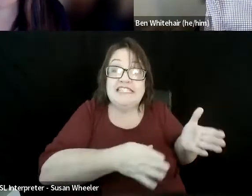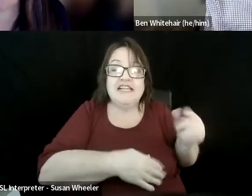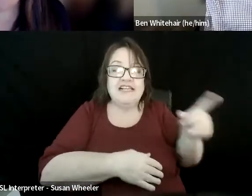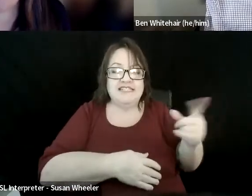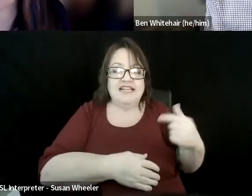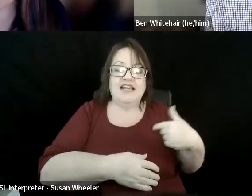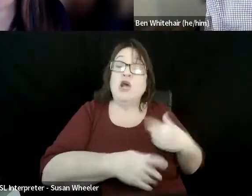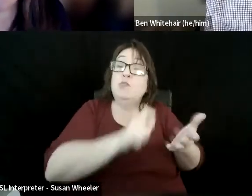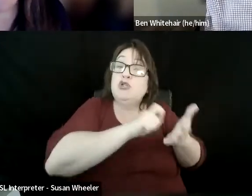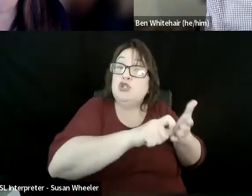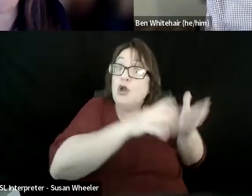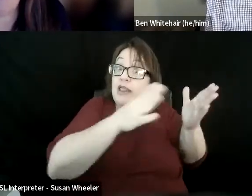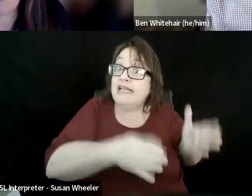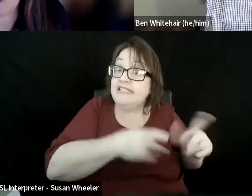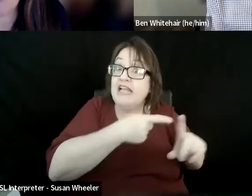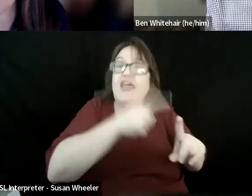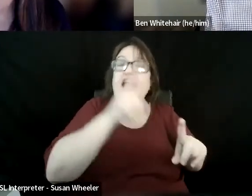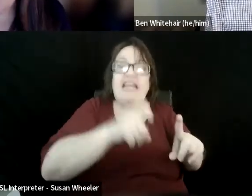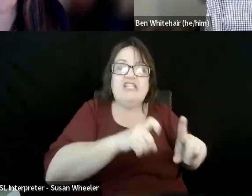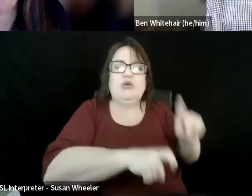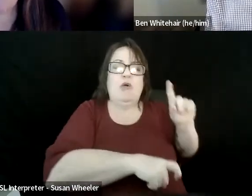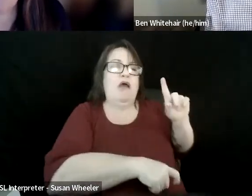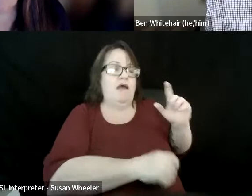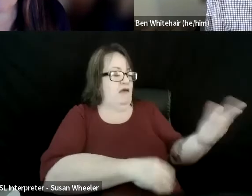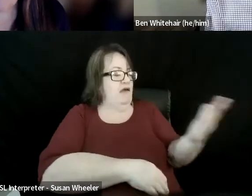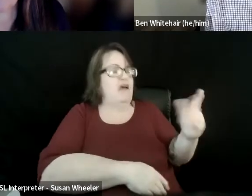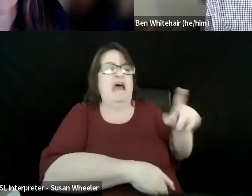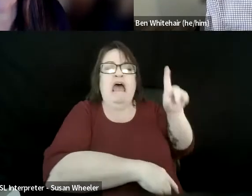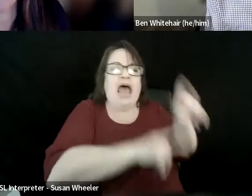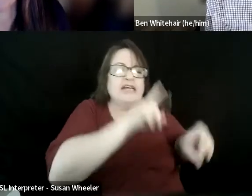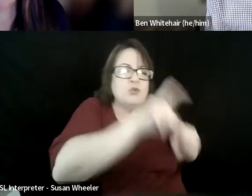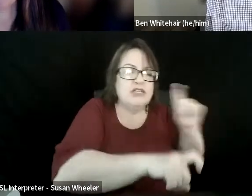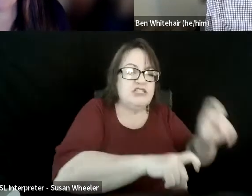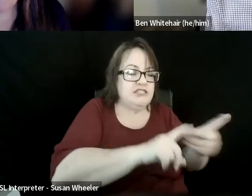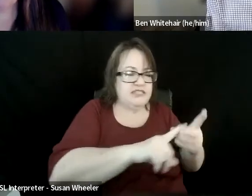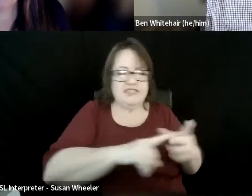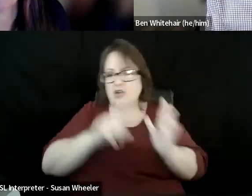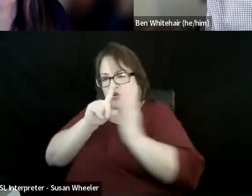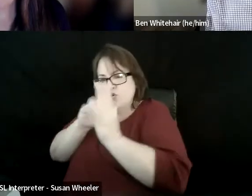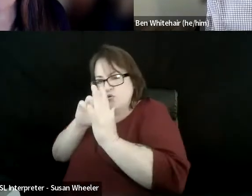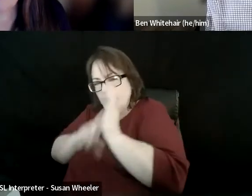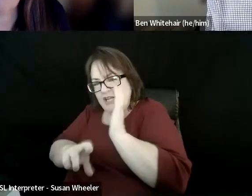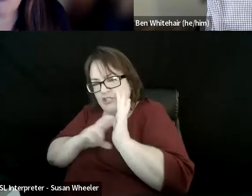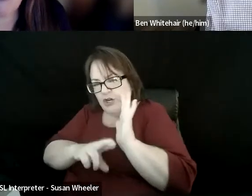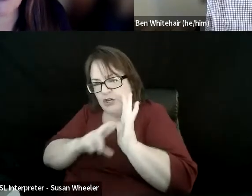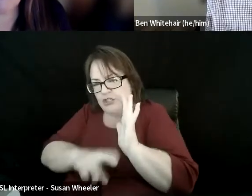but journalists need to ask questions, they need to do their research, they need to find out cost of living,